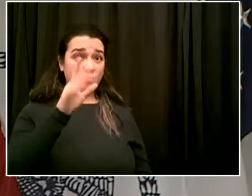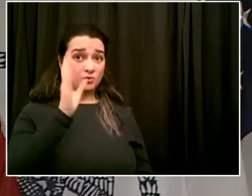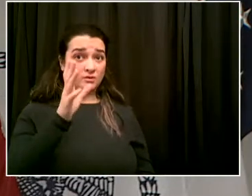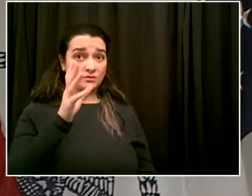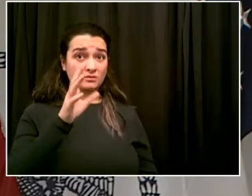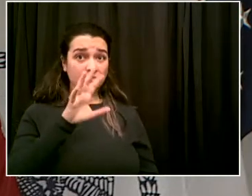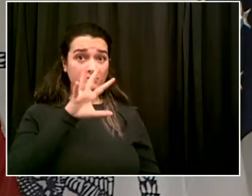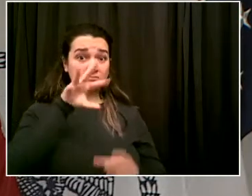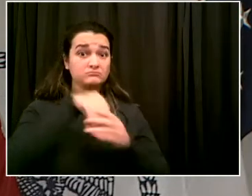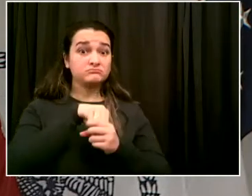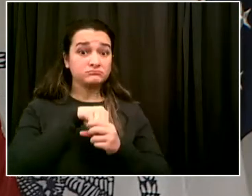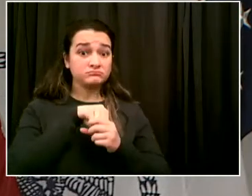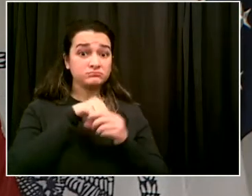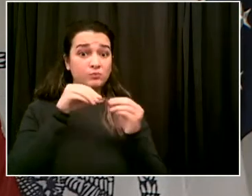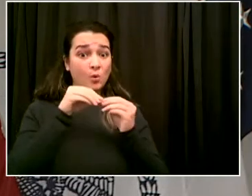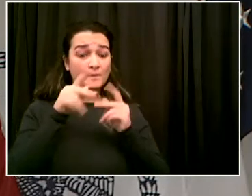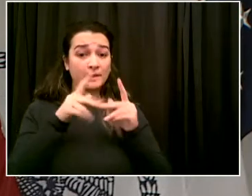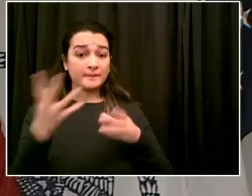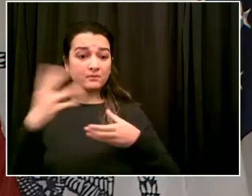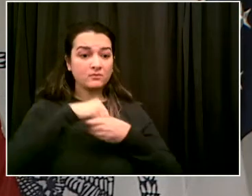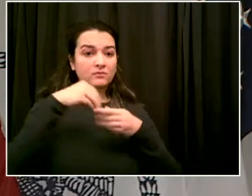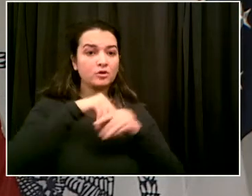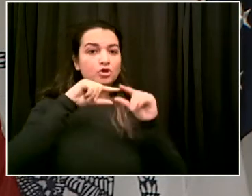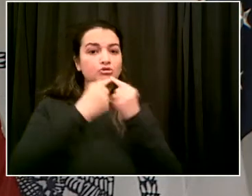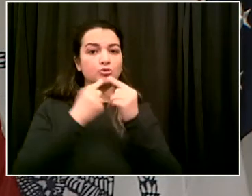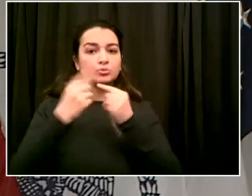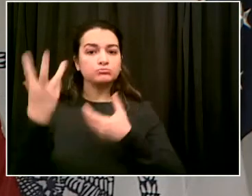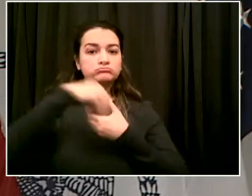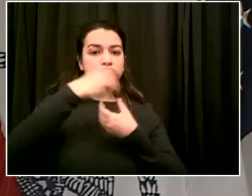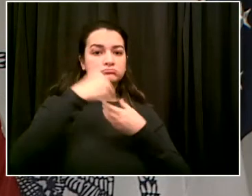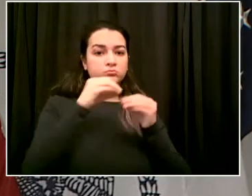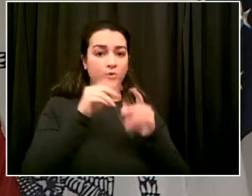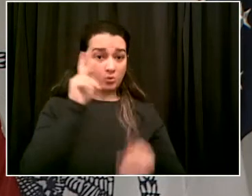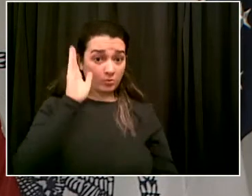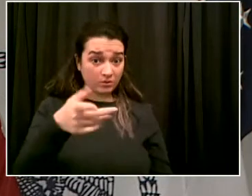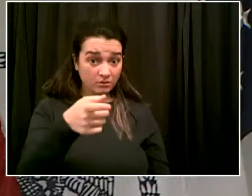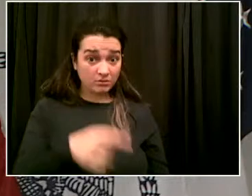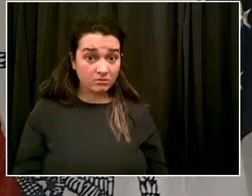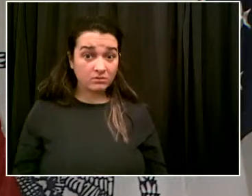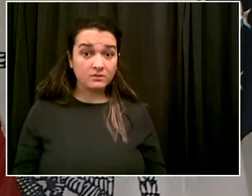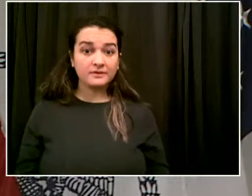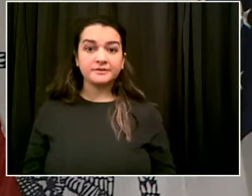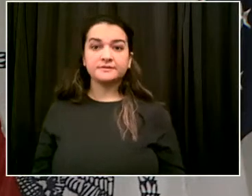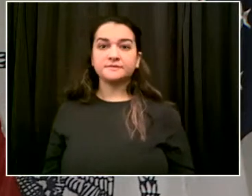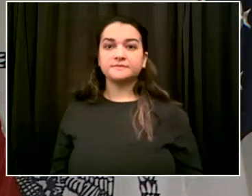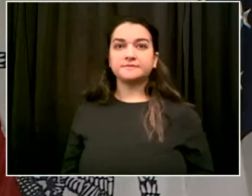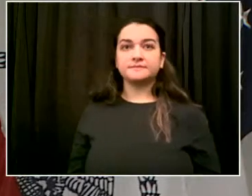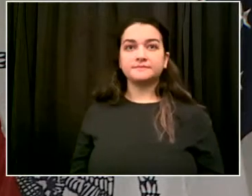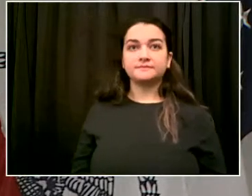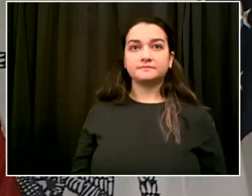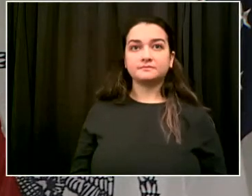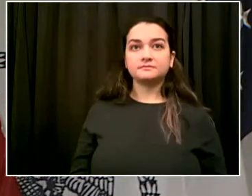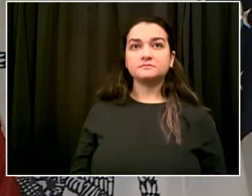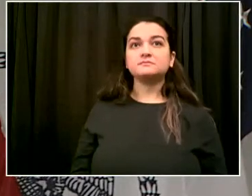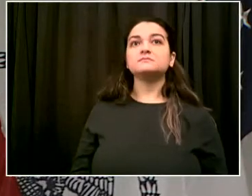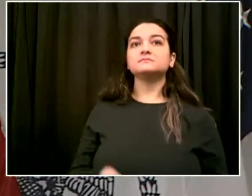LATETETHR ISIS WEEK AGAIN YOU OLOKOK